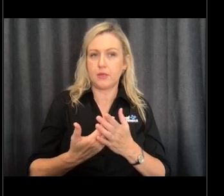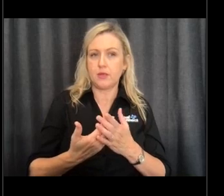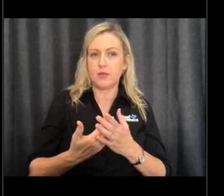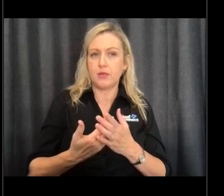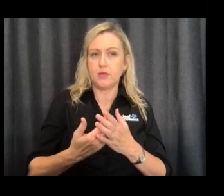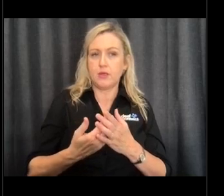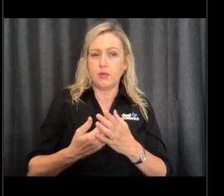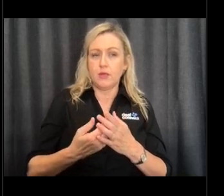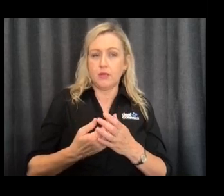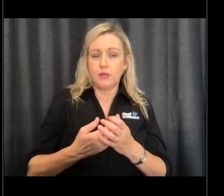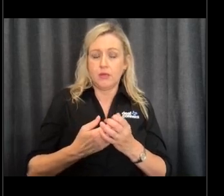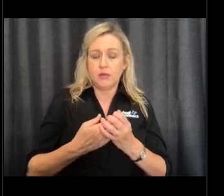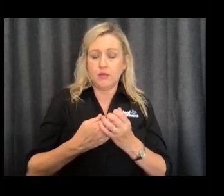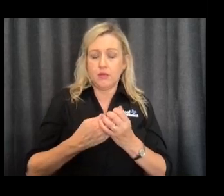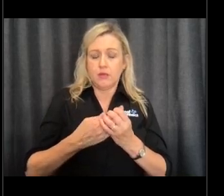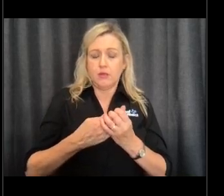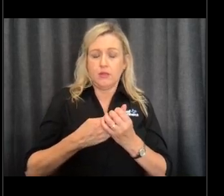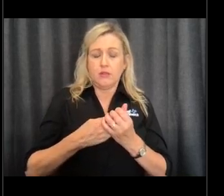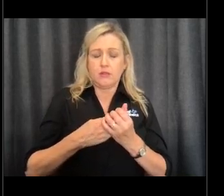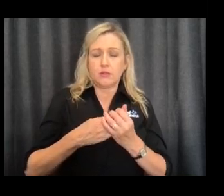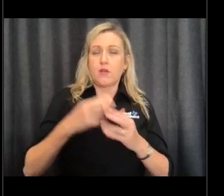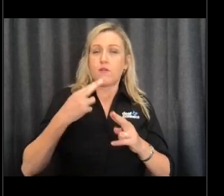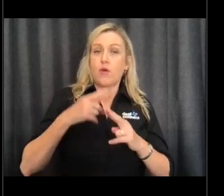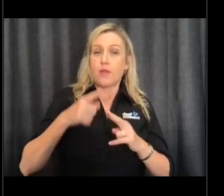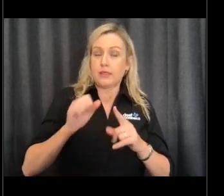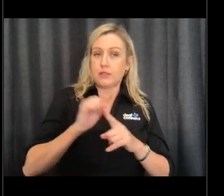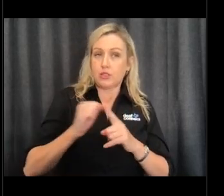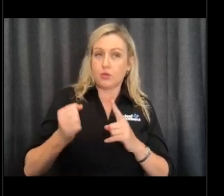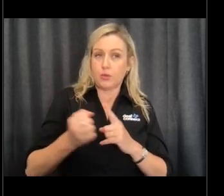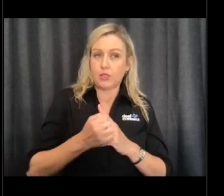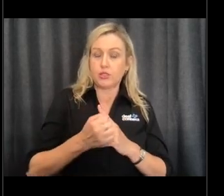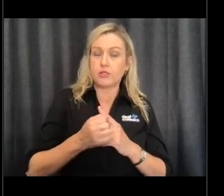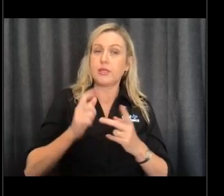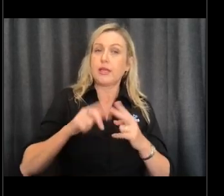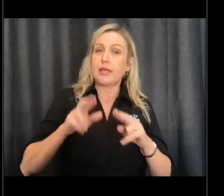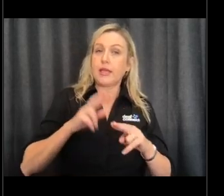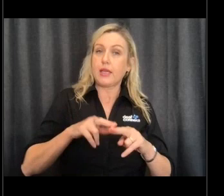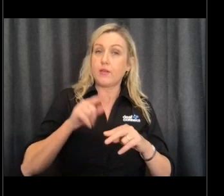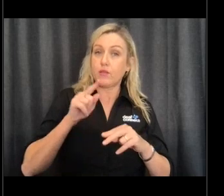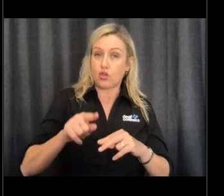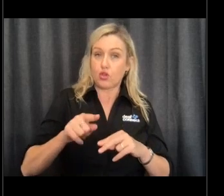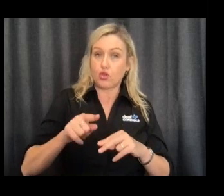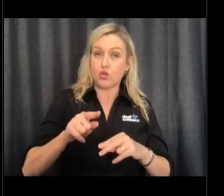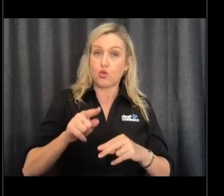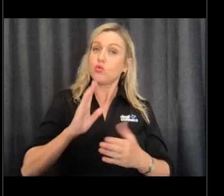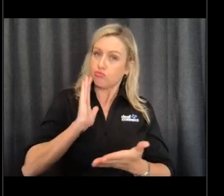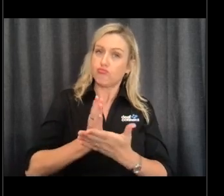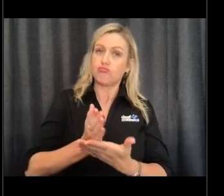The reality of that situation is if you've been honest with the insurer you generally